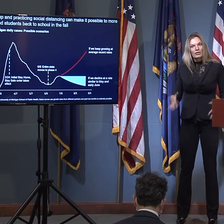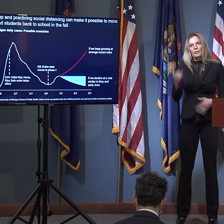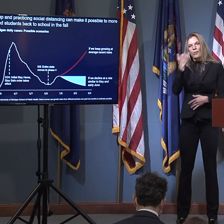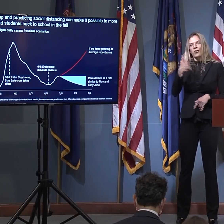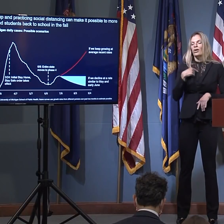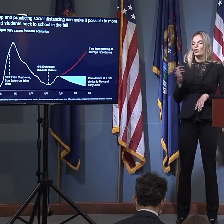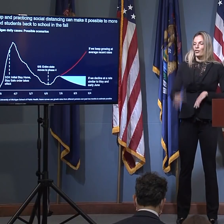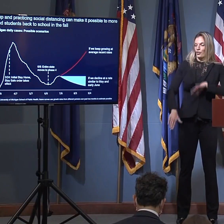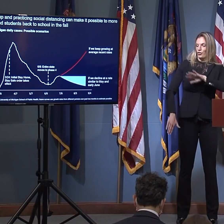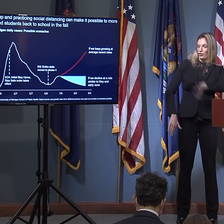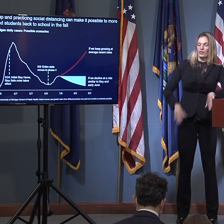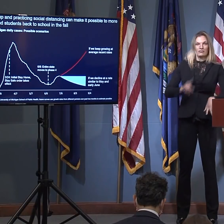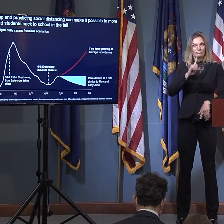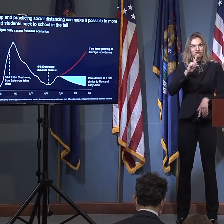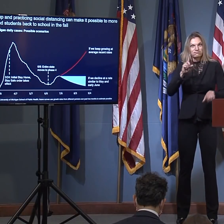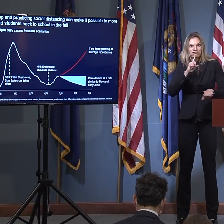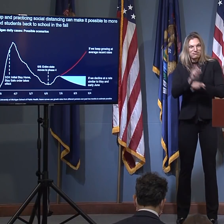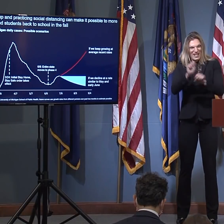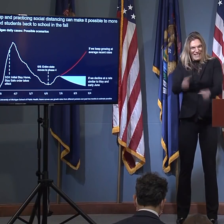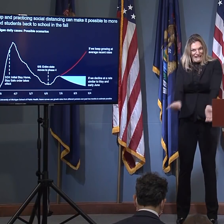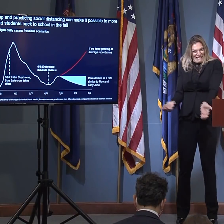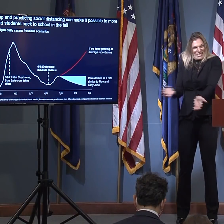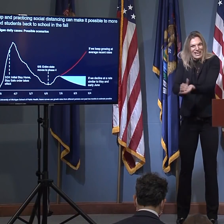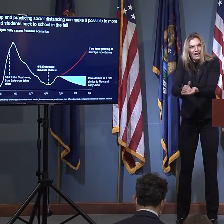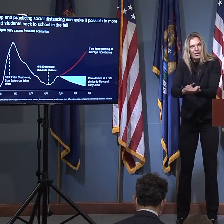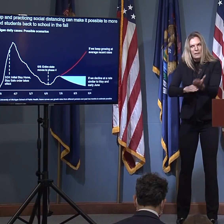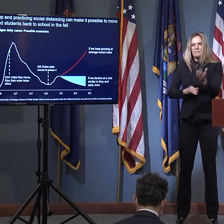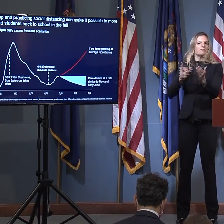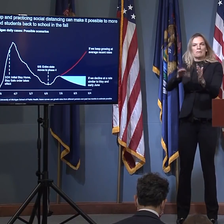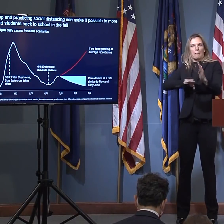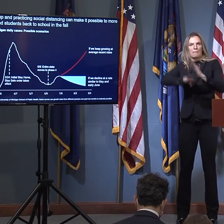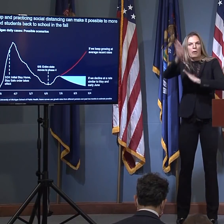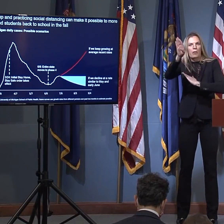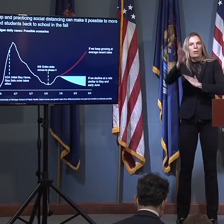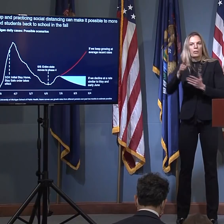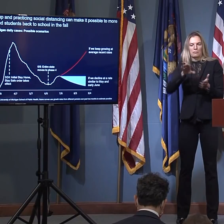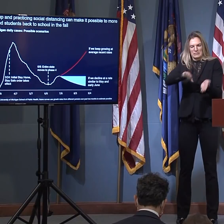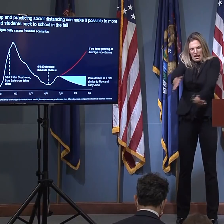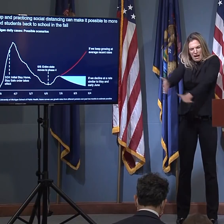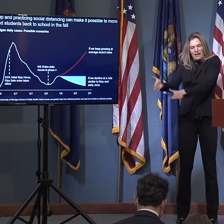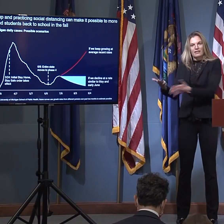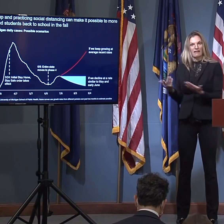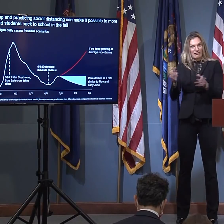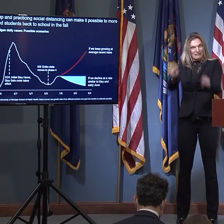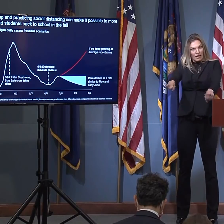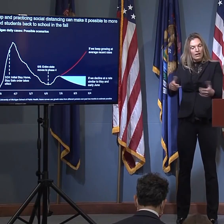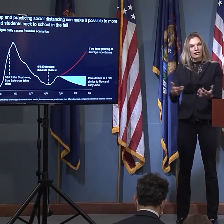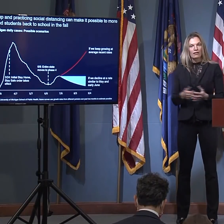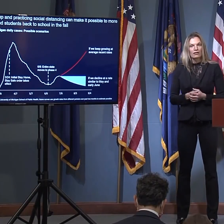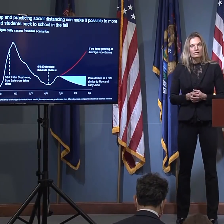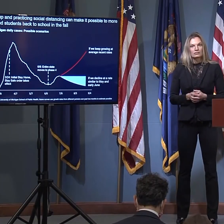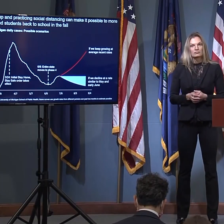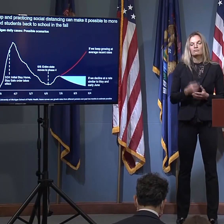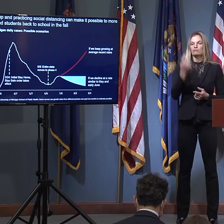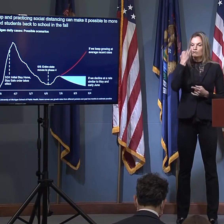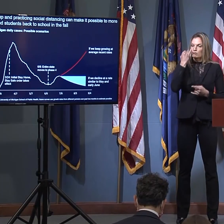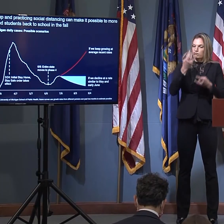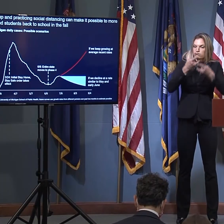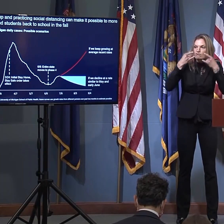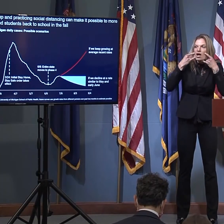TO GROW EXPONENTIALLY. IF LET OUR GUARD DOWN NOW, THE NEXT 55 DAYS COULD LOOK RADICALLY DIFFERENT THAN THAT